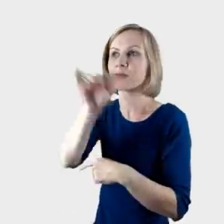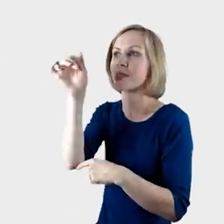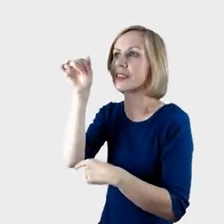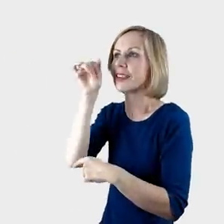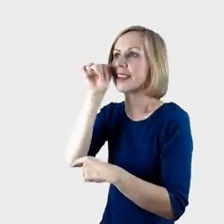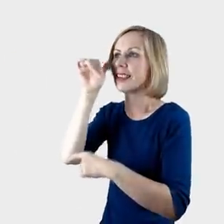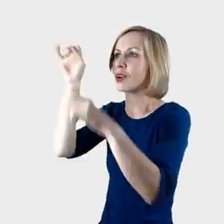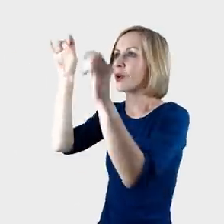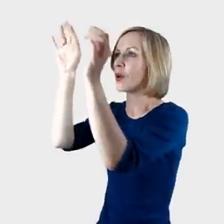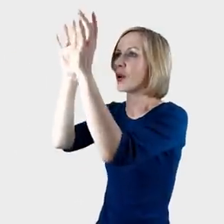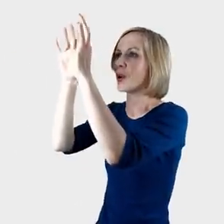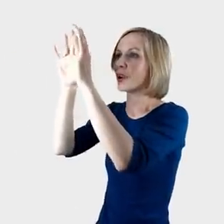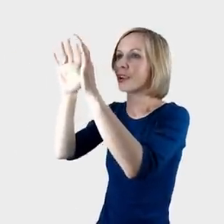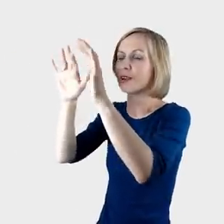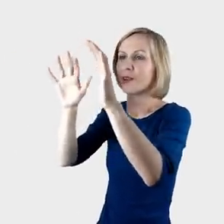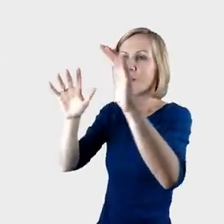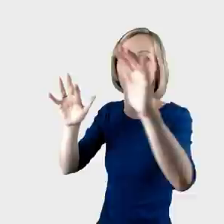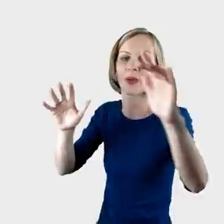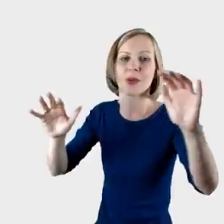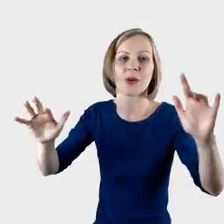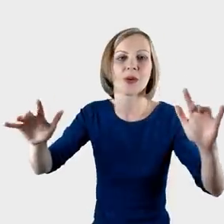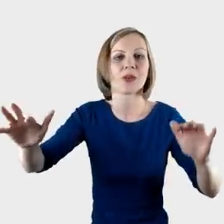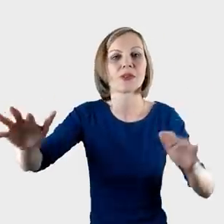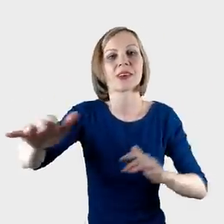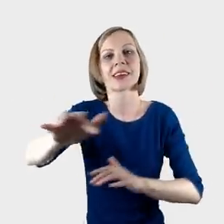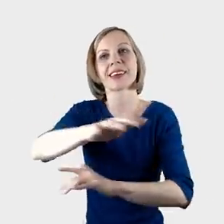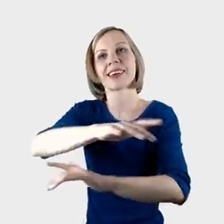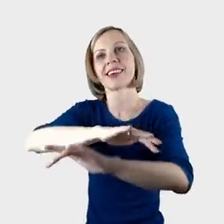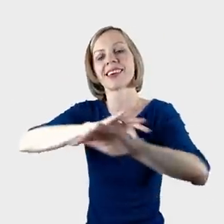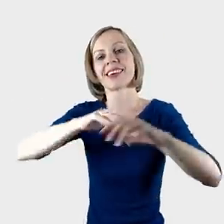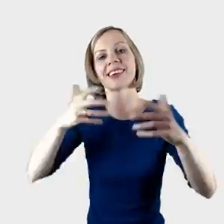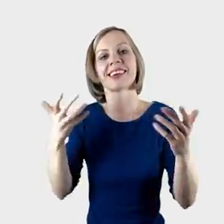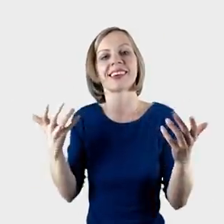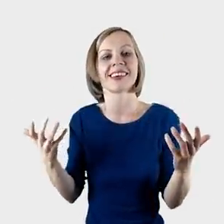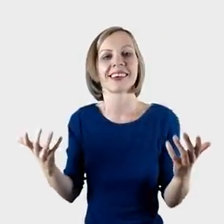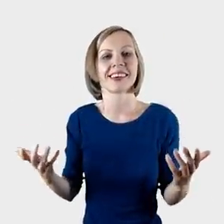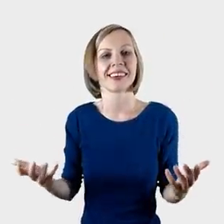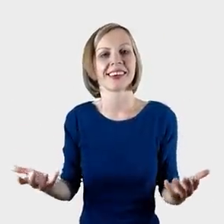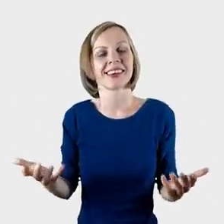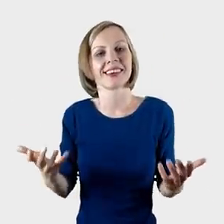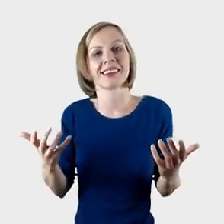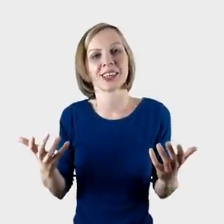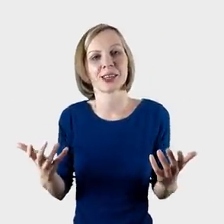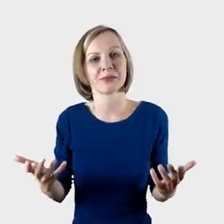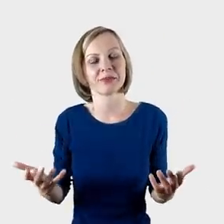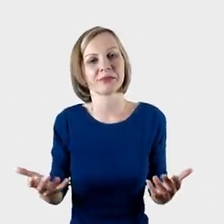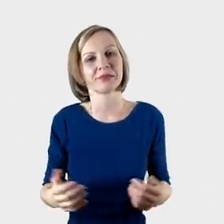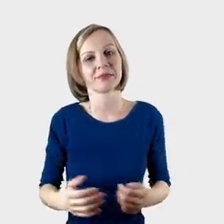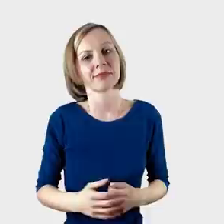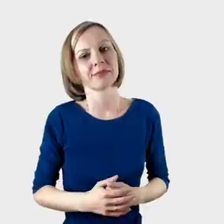We'll see your glory here